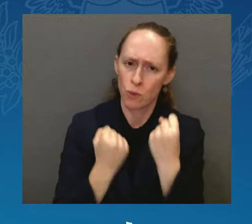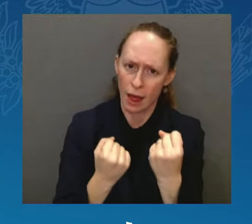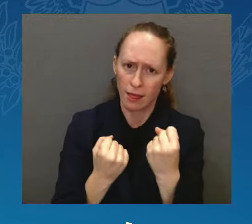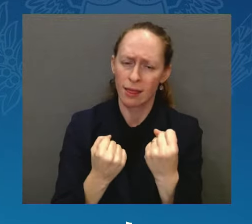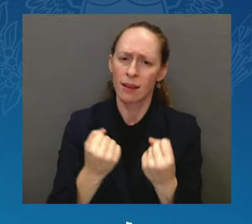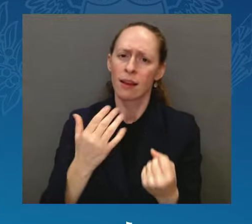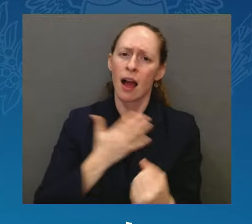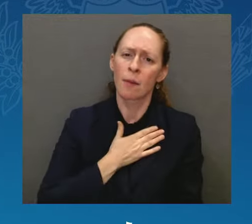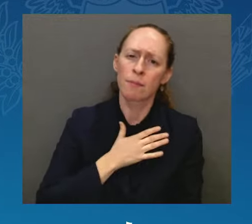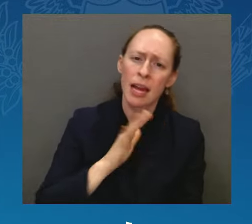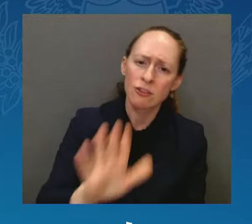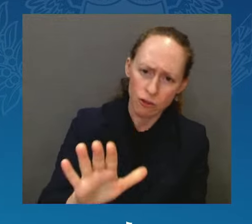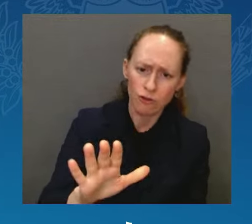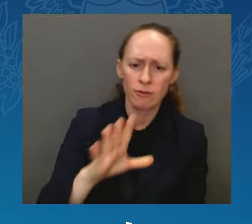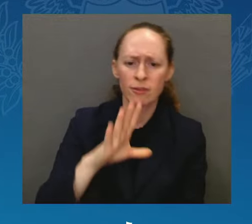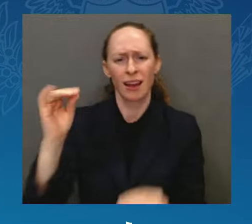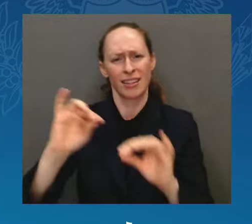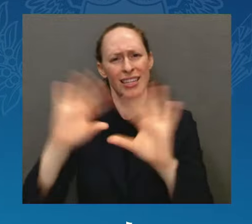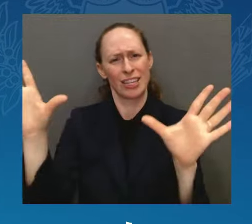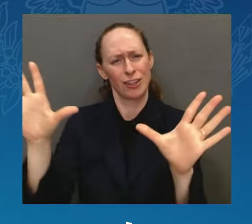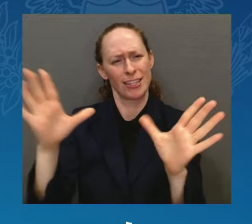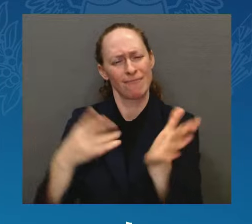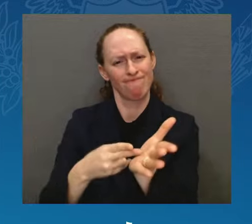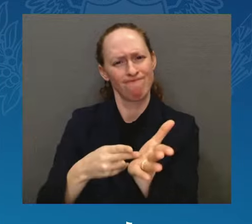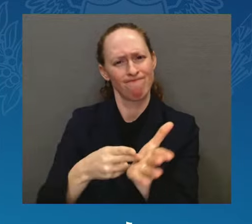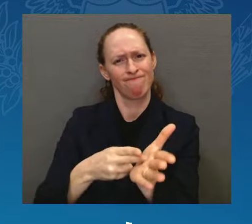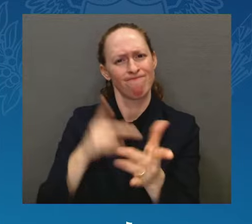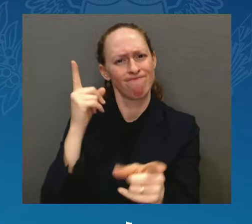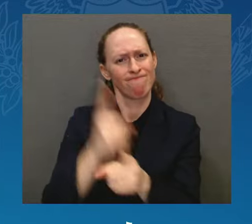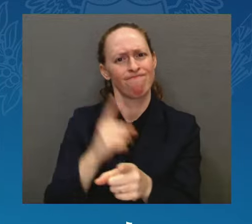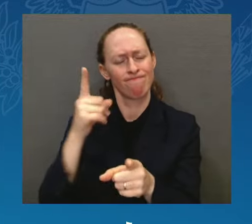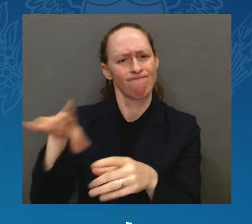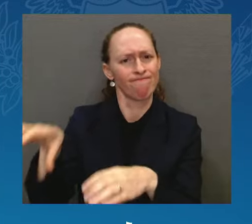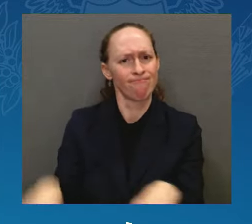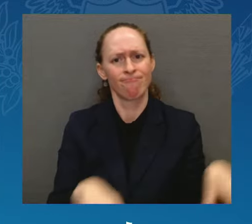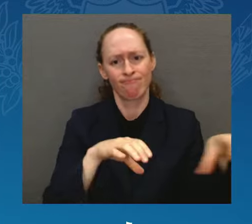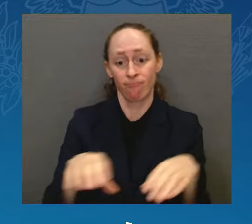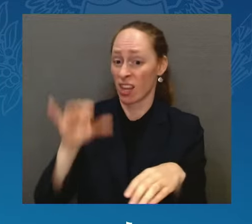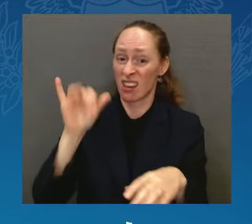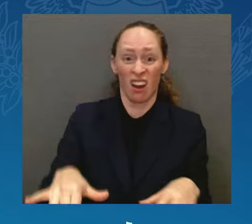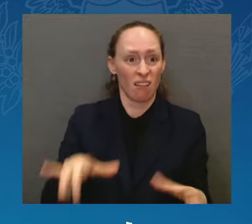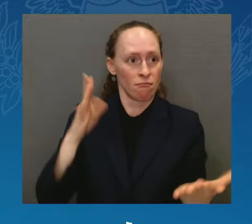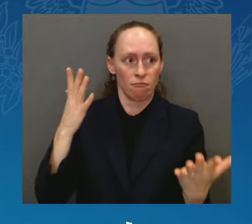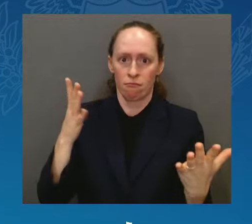And that is exactly what our country and our world needs in this moment.